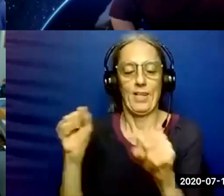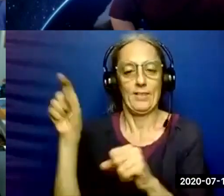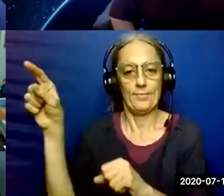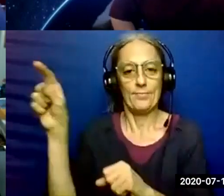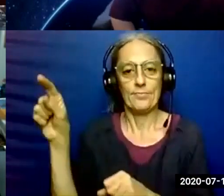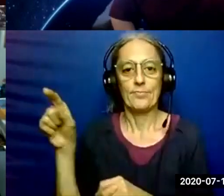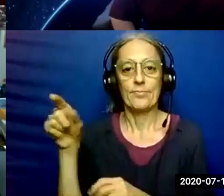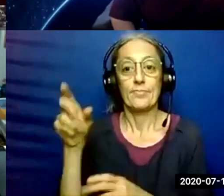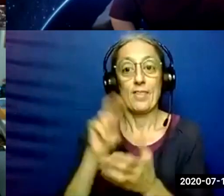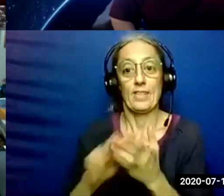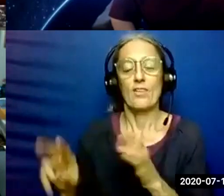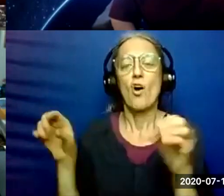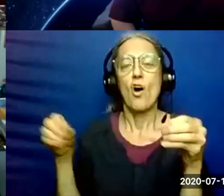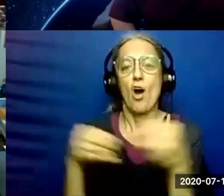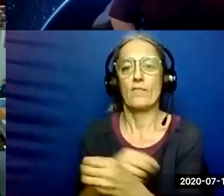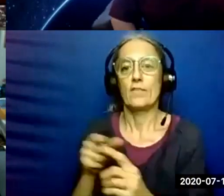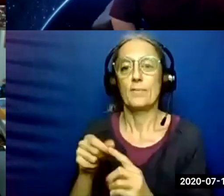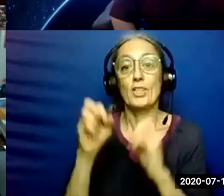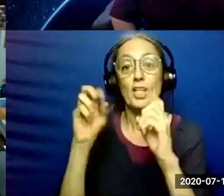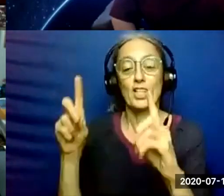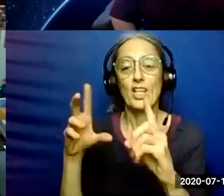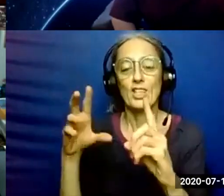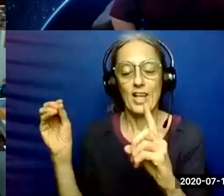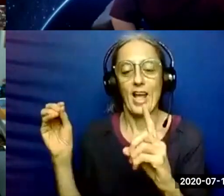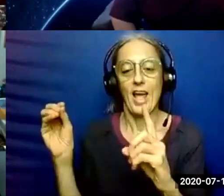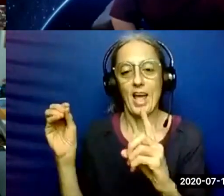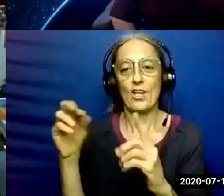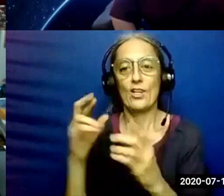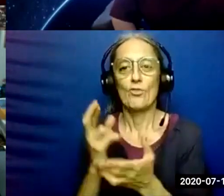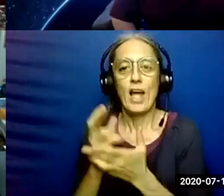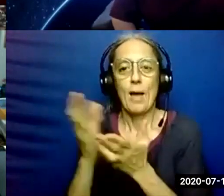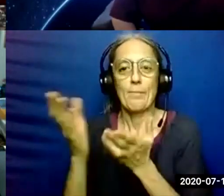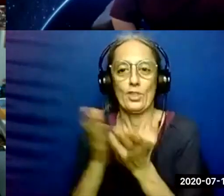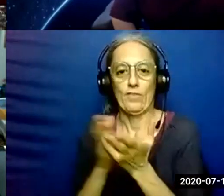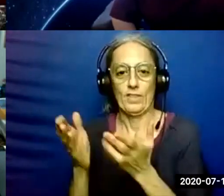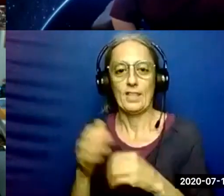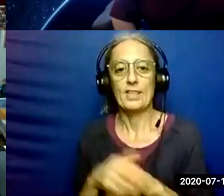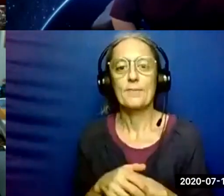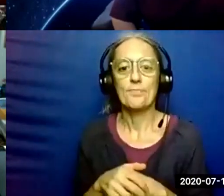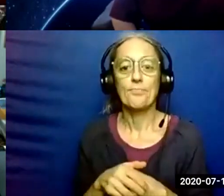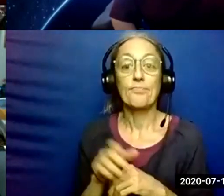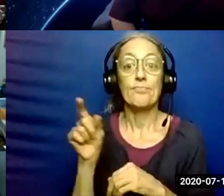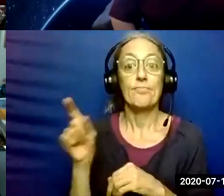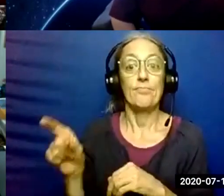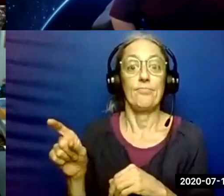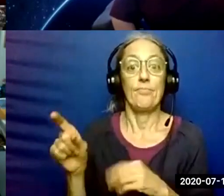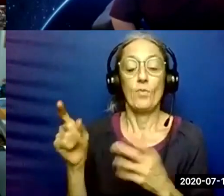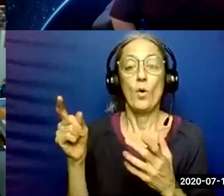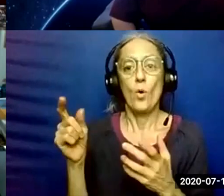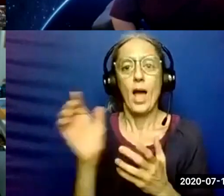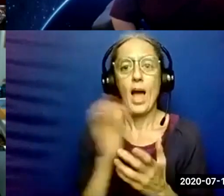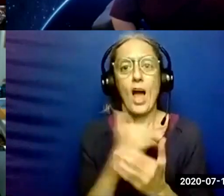and Rehabilitative Services. Which meant that, amongst other things, we had responsibility over the Individuals